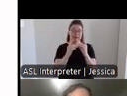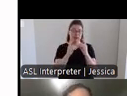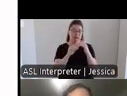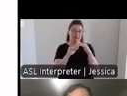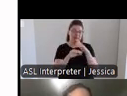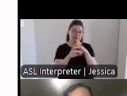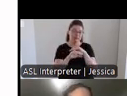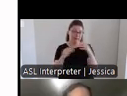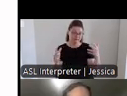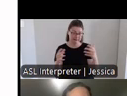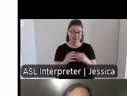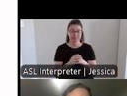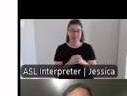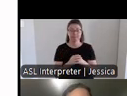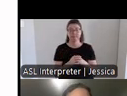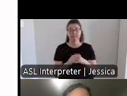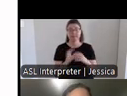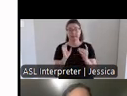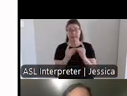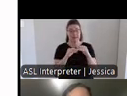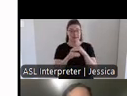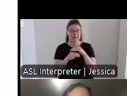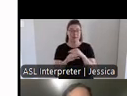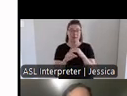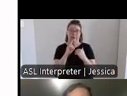Um, and really, digital accessibility is a pretty new thing for me.